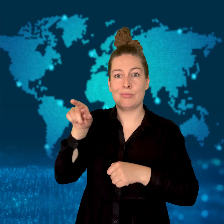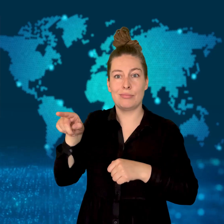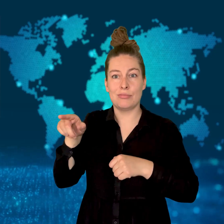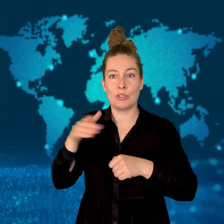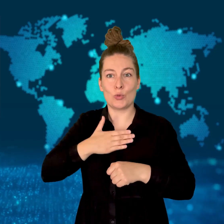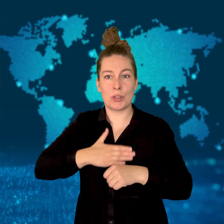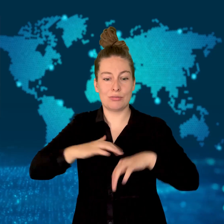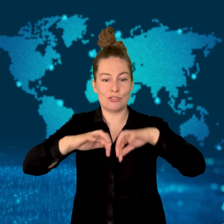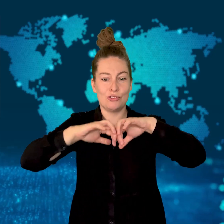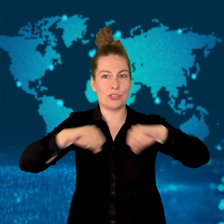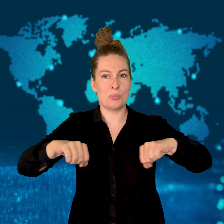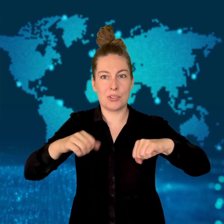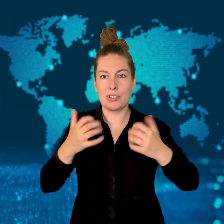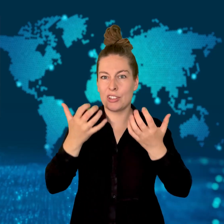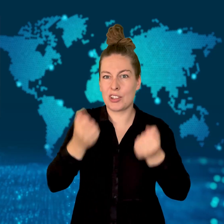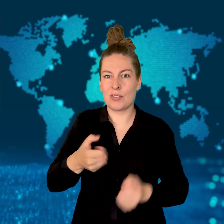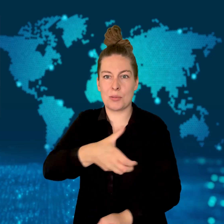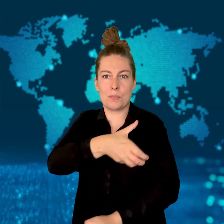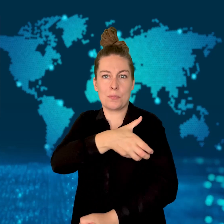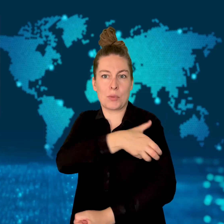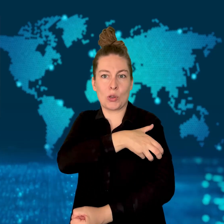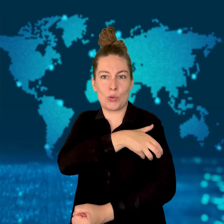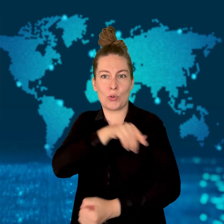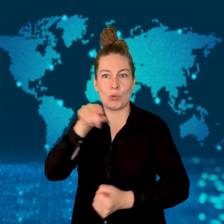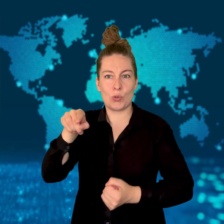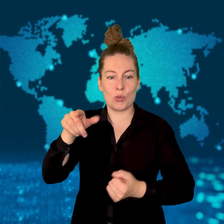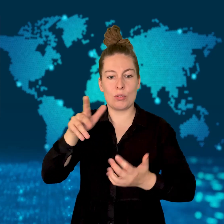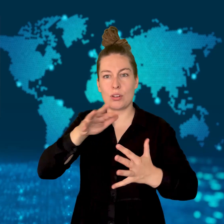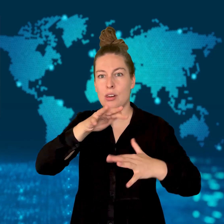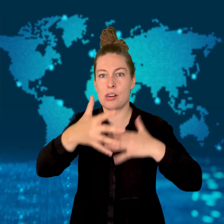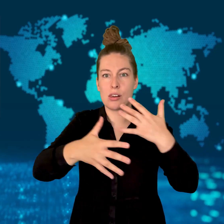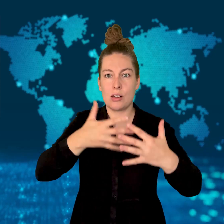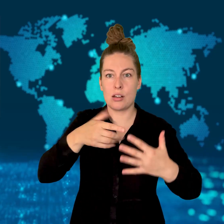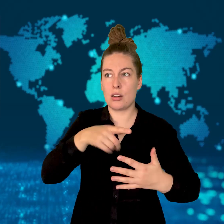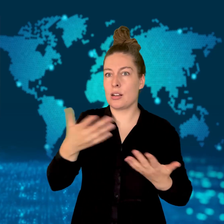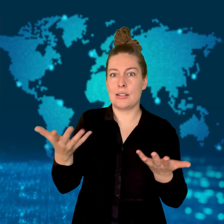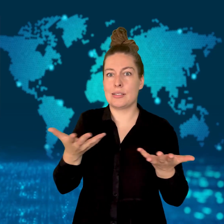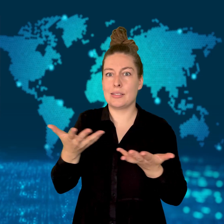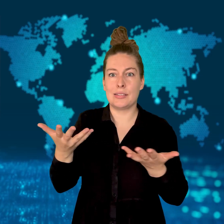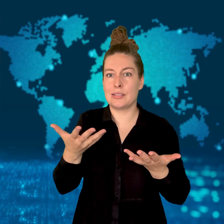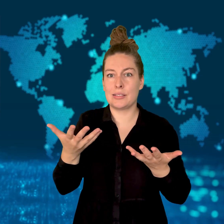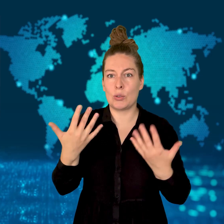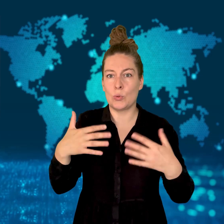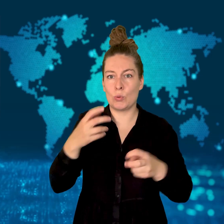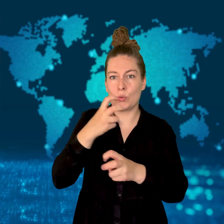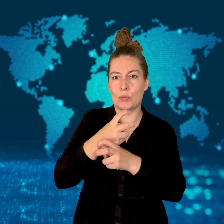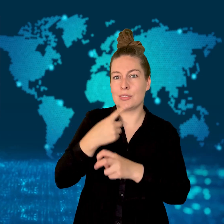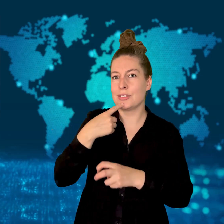an abuse of power, where the victim is "worried"